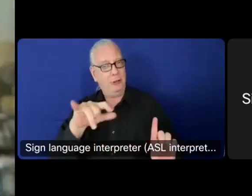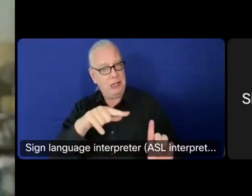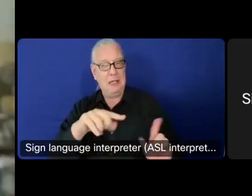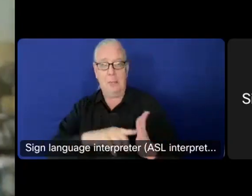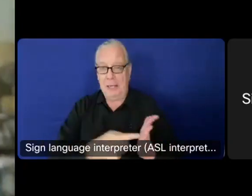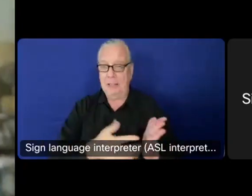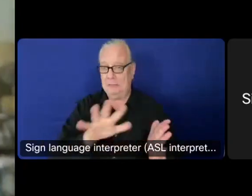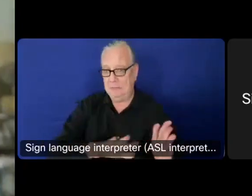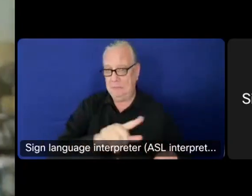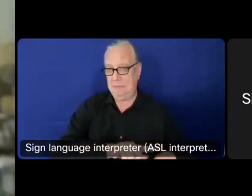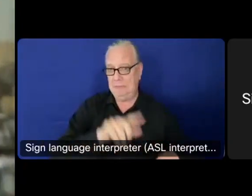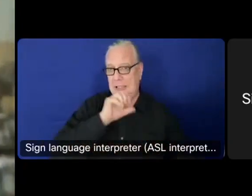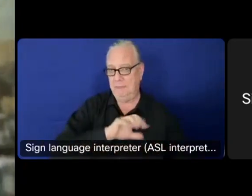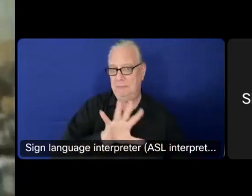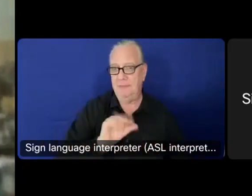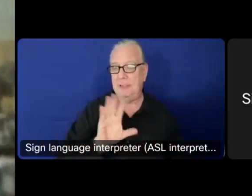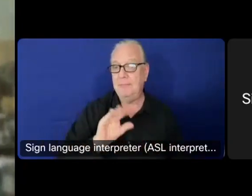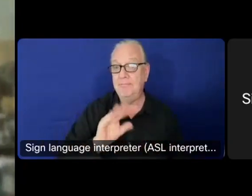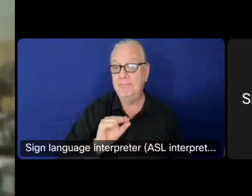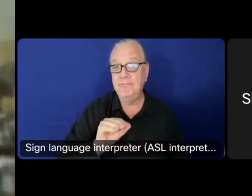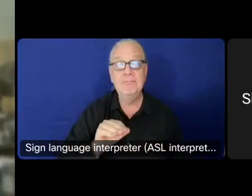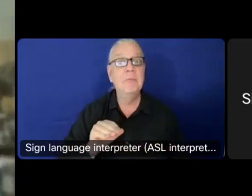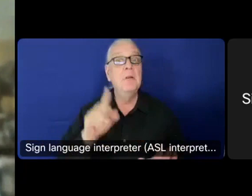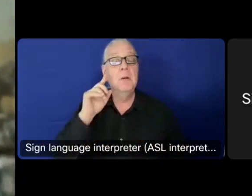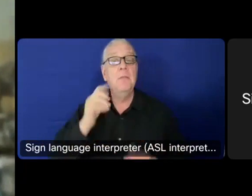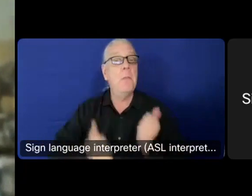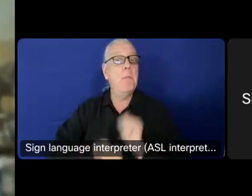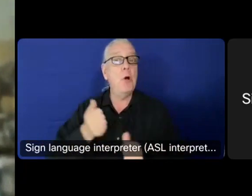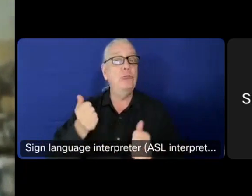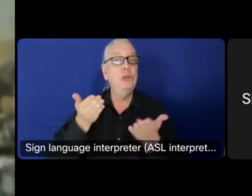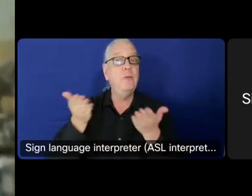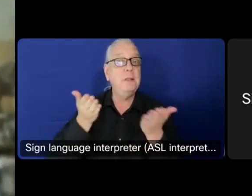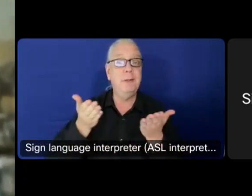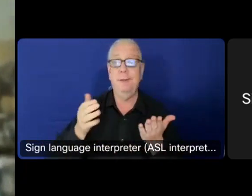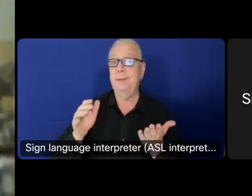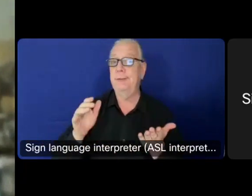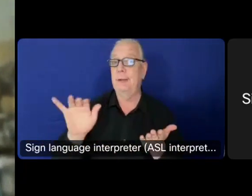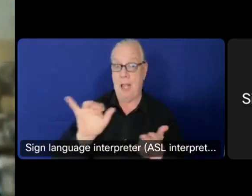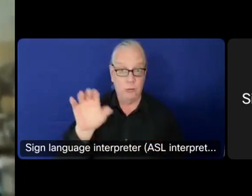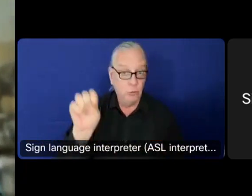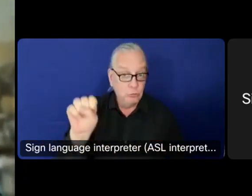services such as social security for example. Aging and older